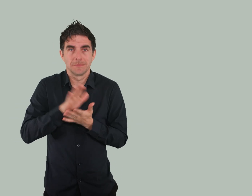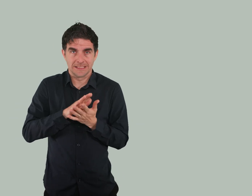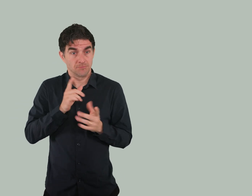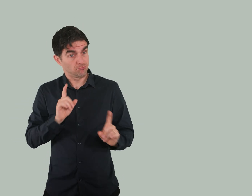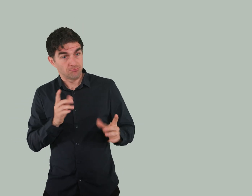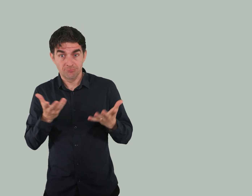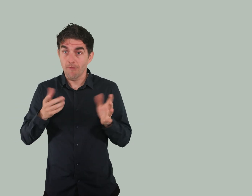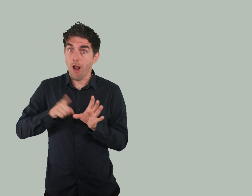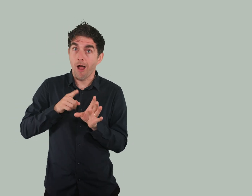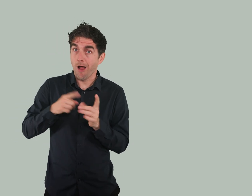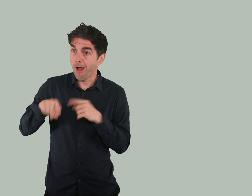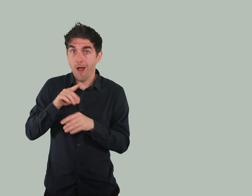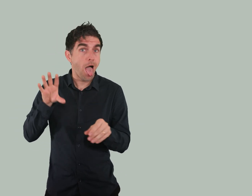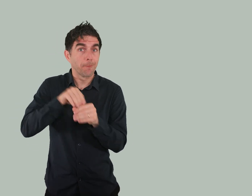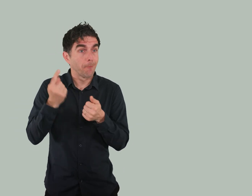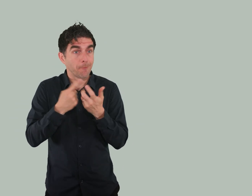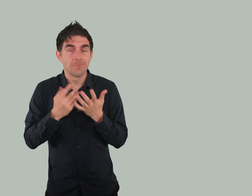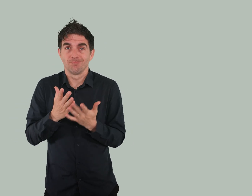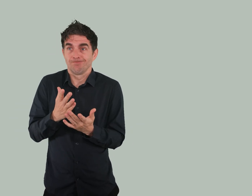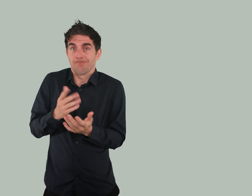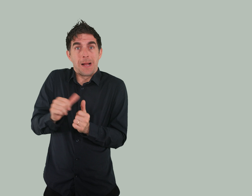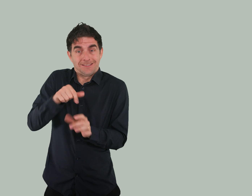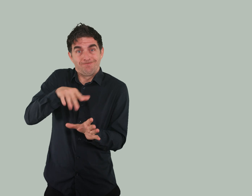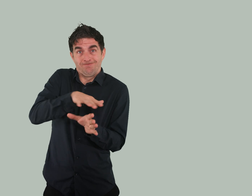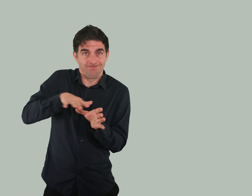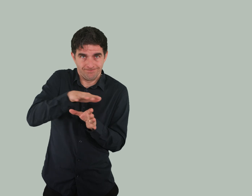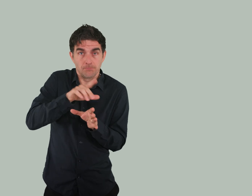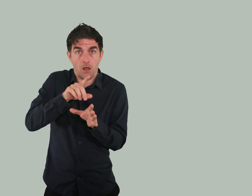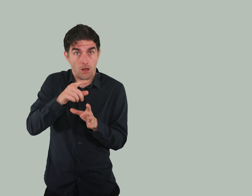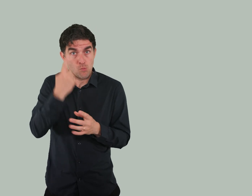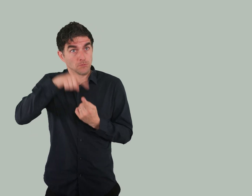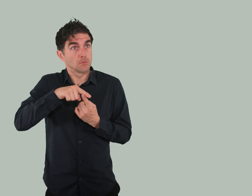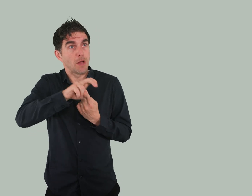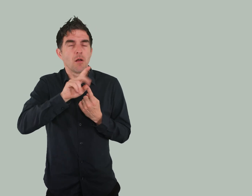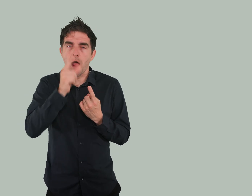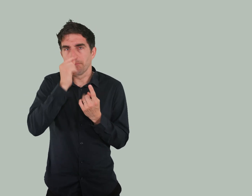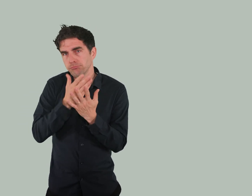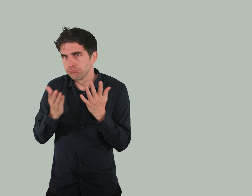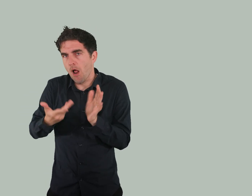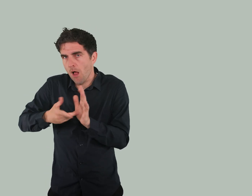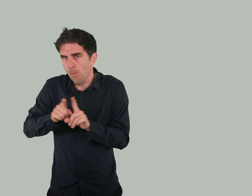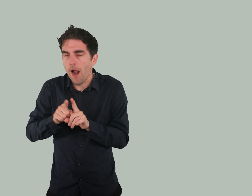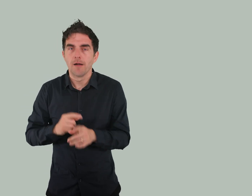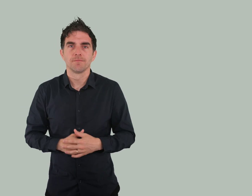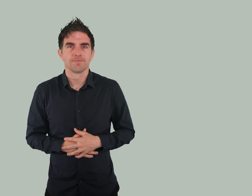offer has the best youth participation outcomes.